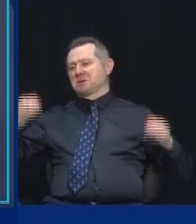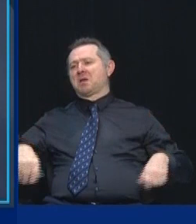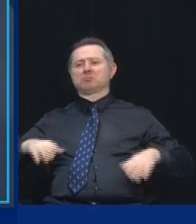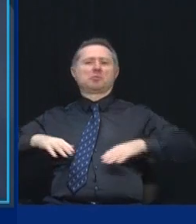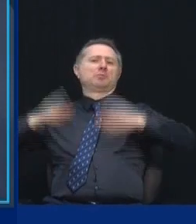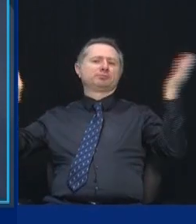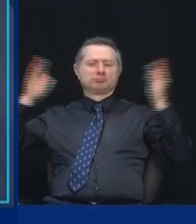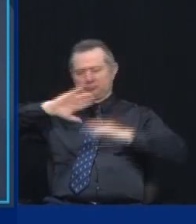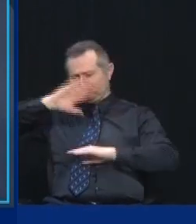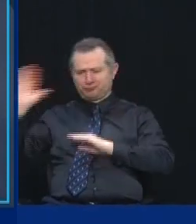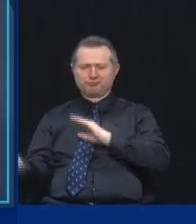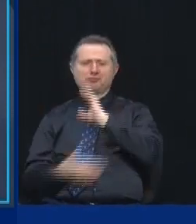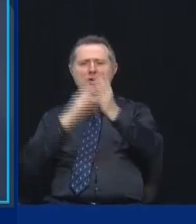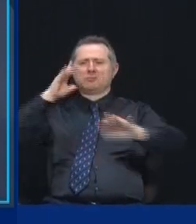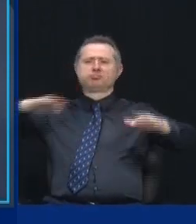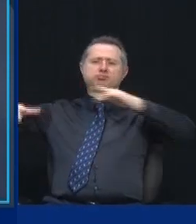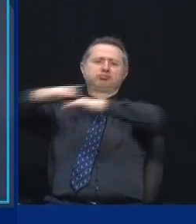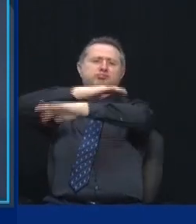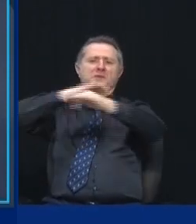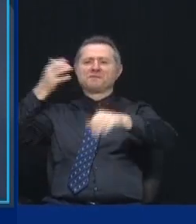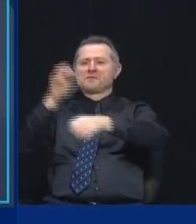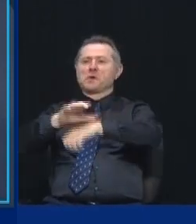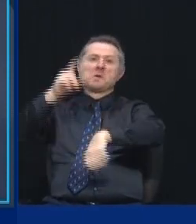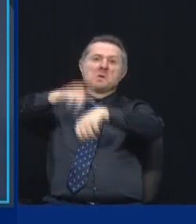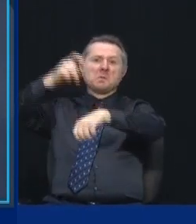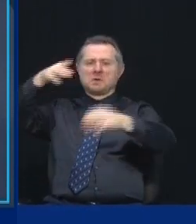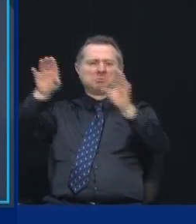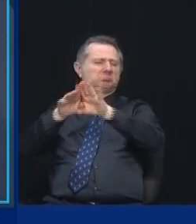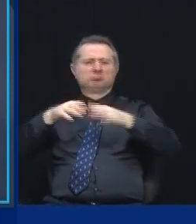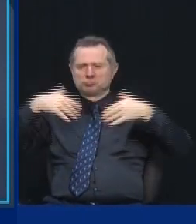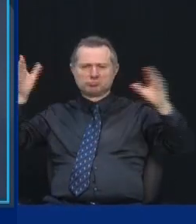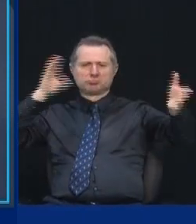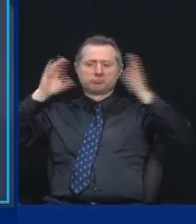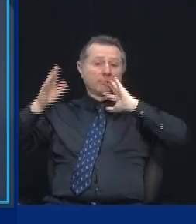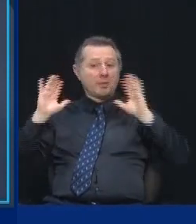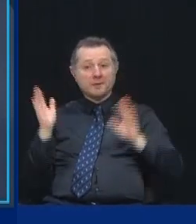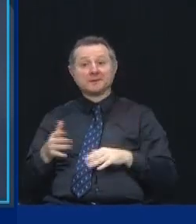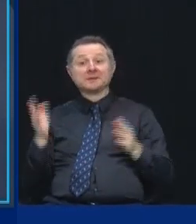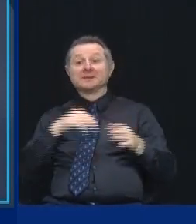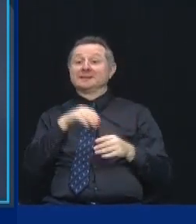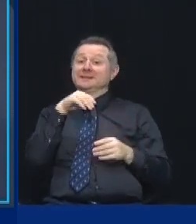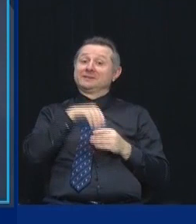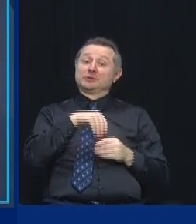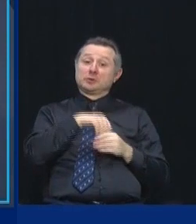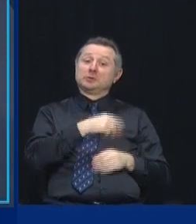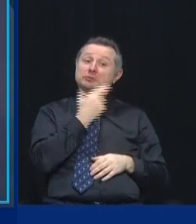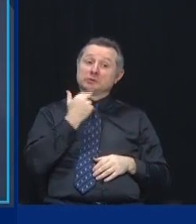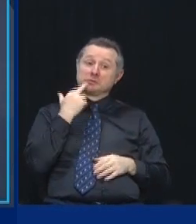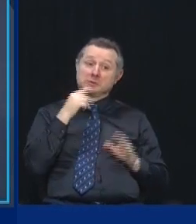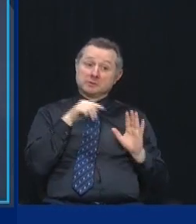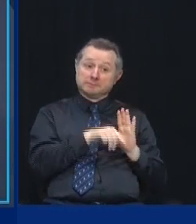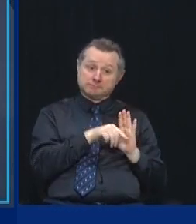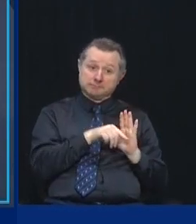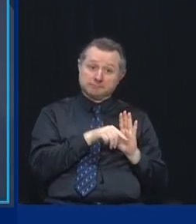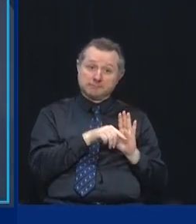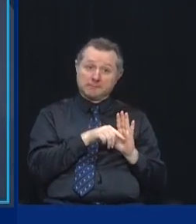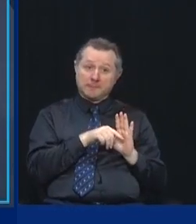WHAT IS IT THAT MEAN? OUTDOOR RESTAURANTS, OUTDOOR BARS, THE CURFEW IS LIFTED ON